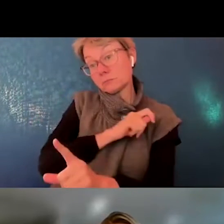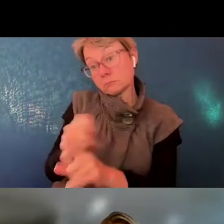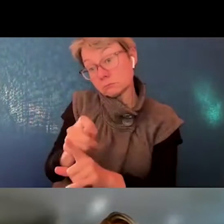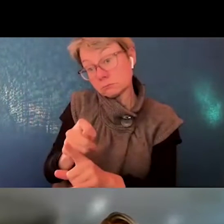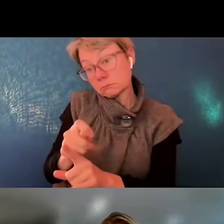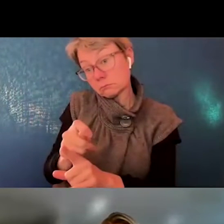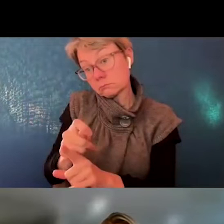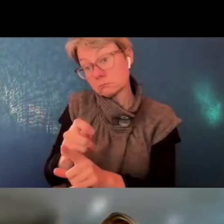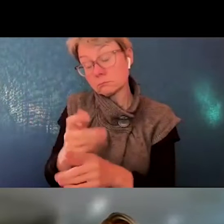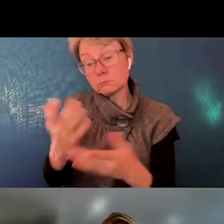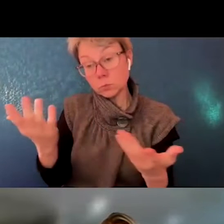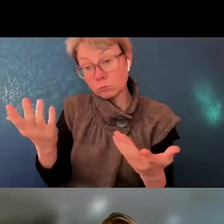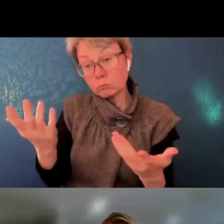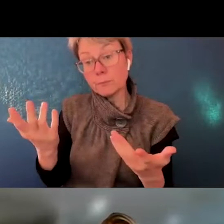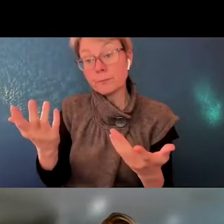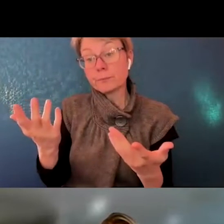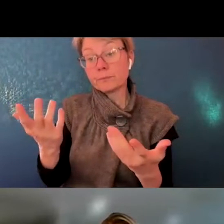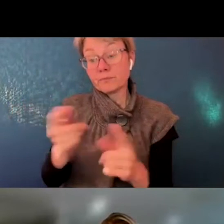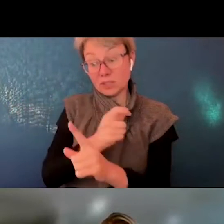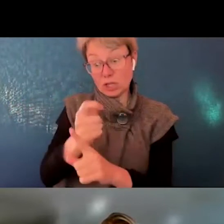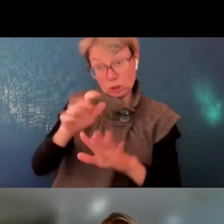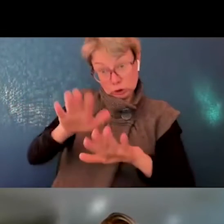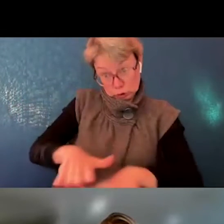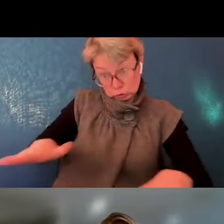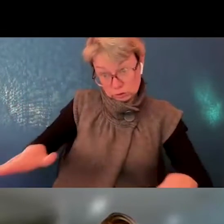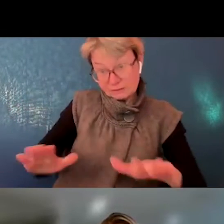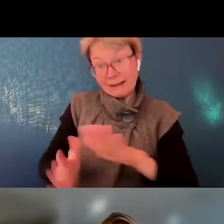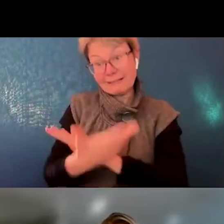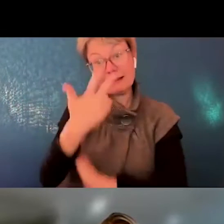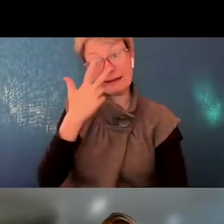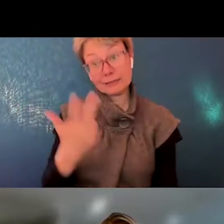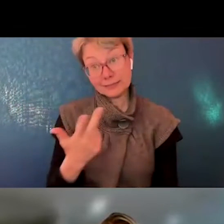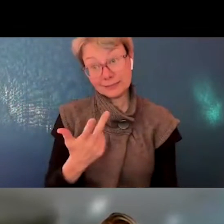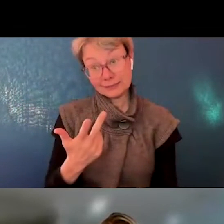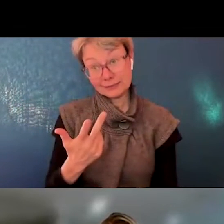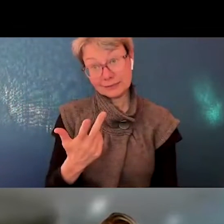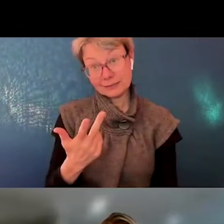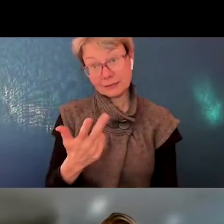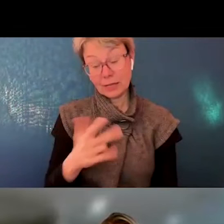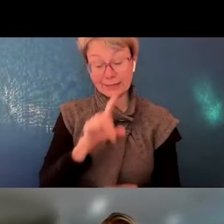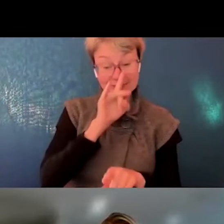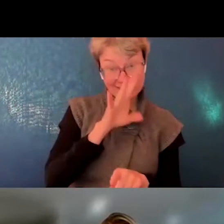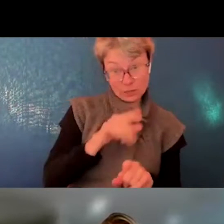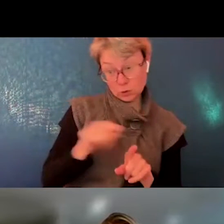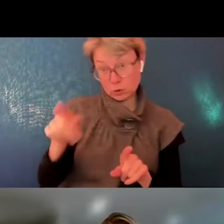Prosecuting agencies charge children under the age of 18 and over the age of 10 um and so I I